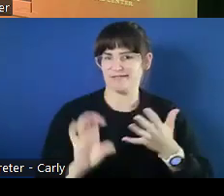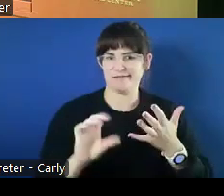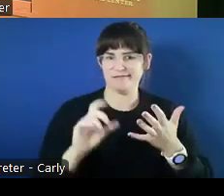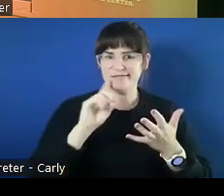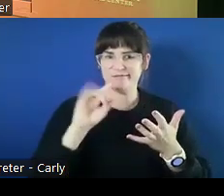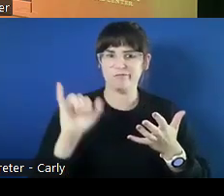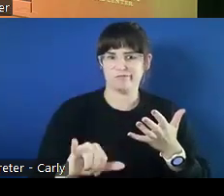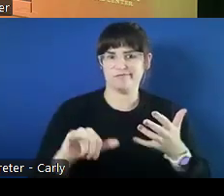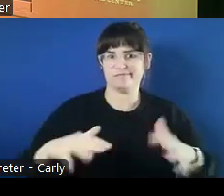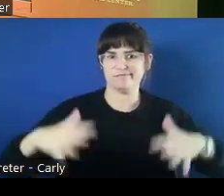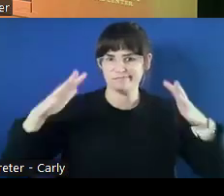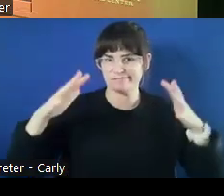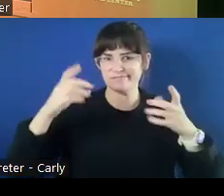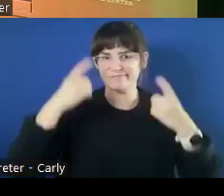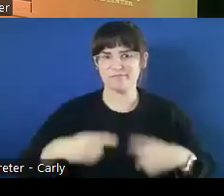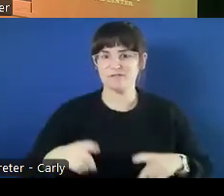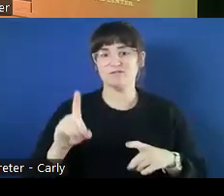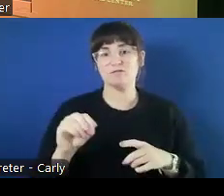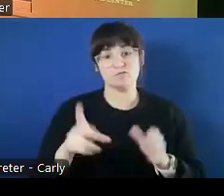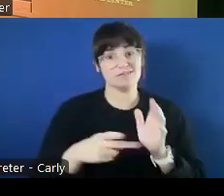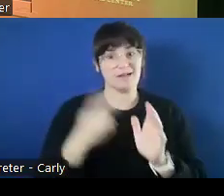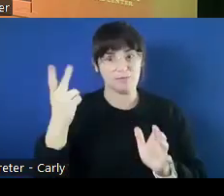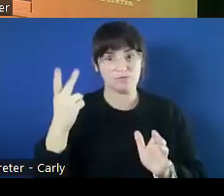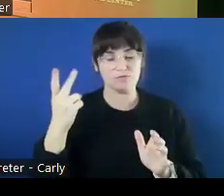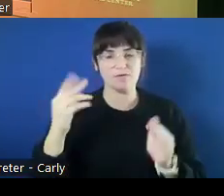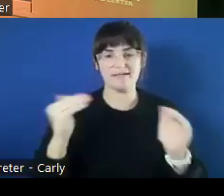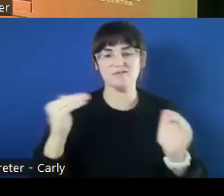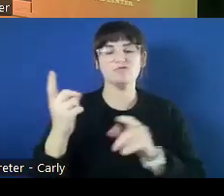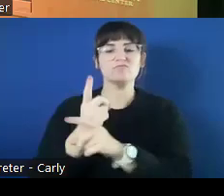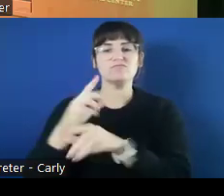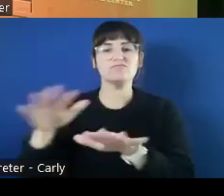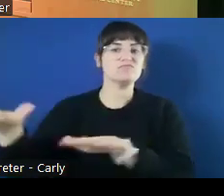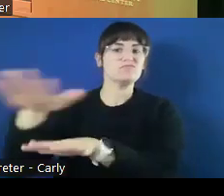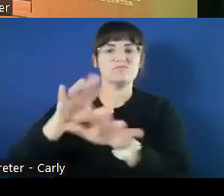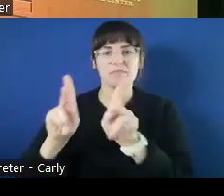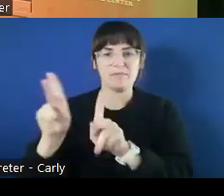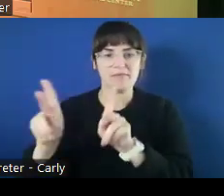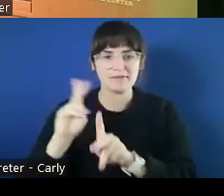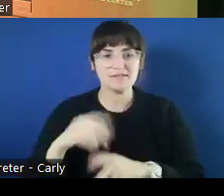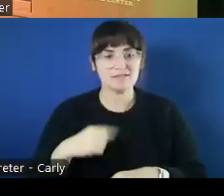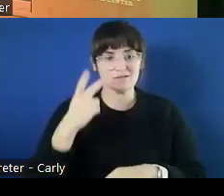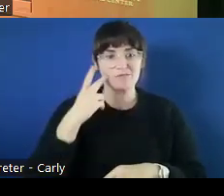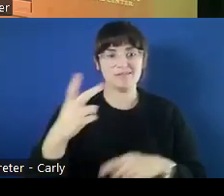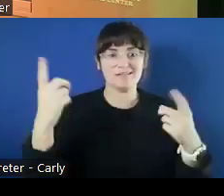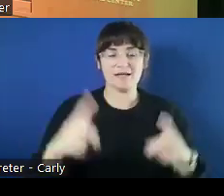would see in the general population this is common across multiple types of cardiovascular diseases